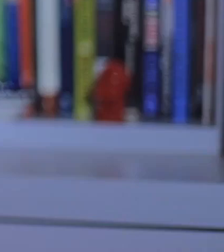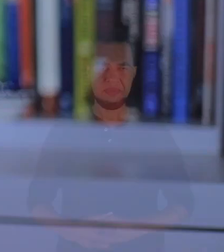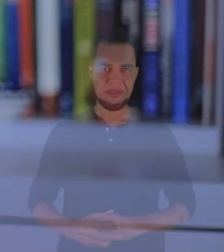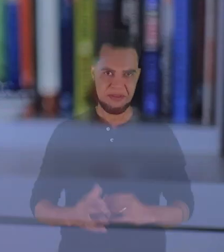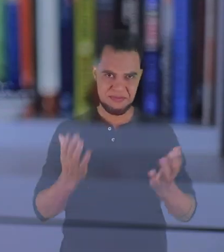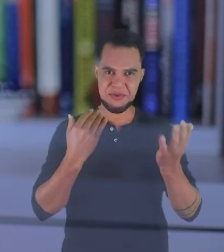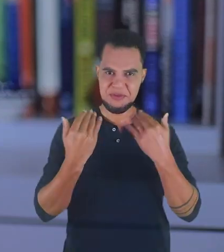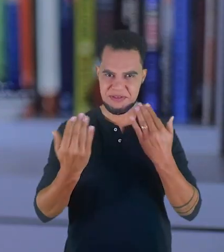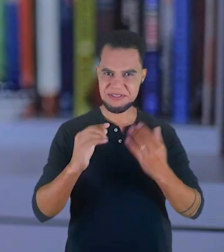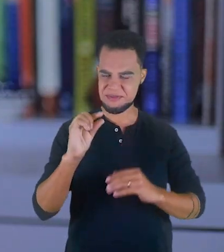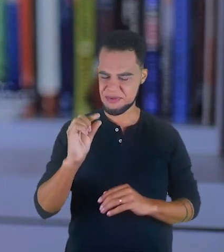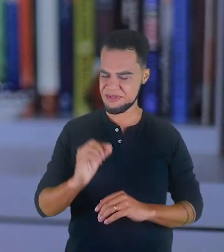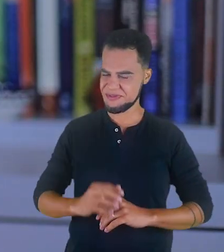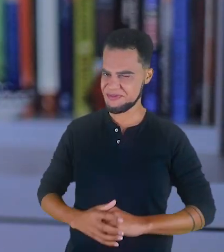Let's chat a little bit.